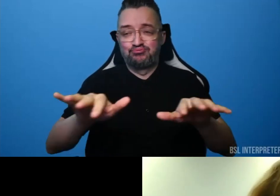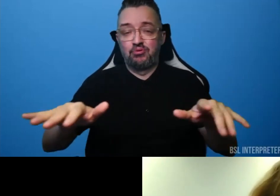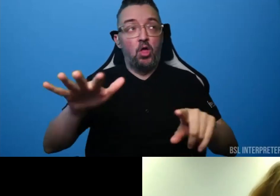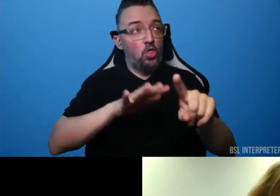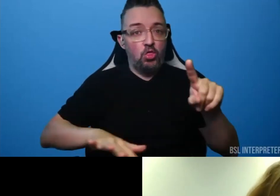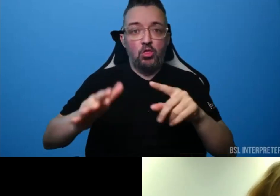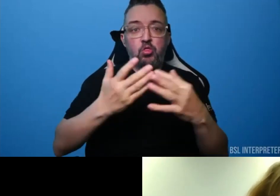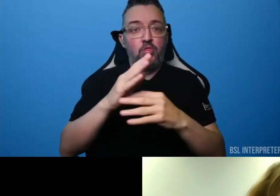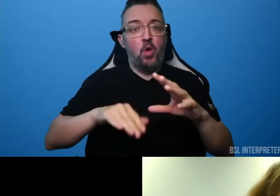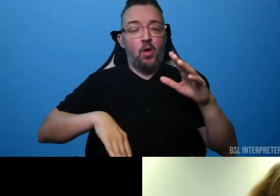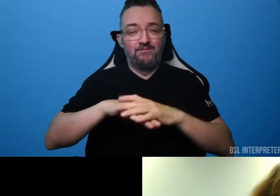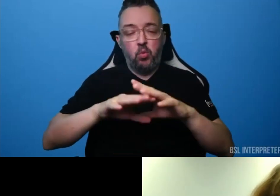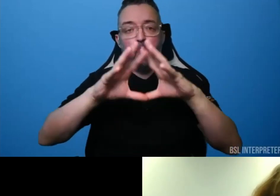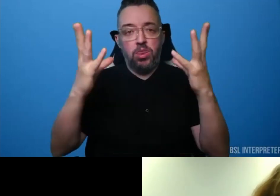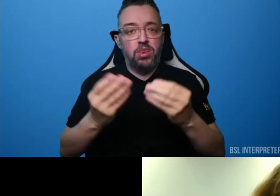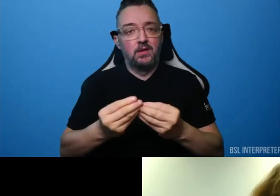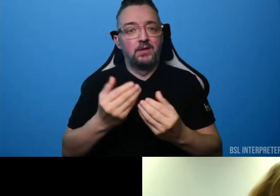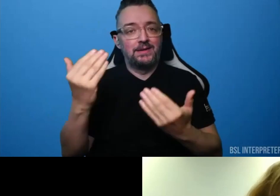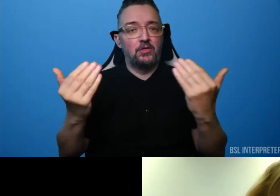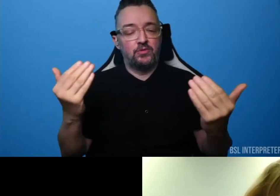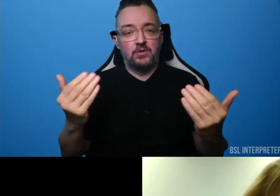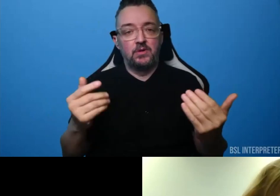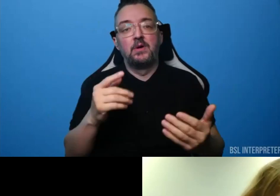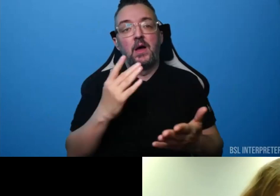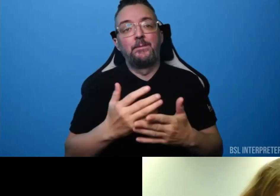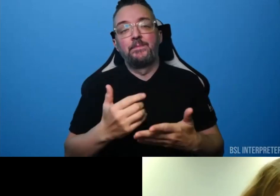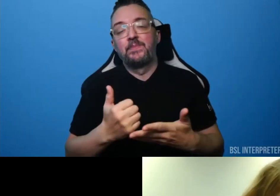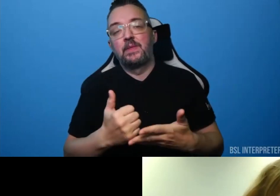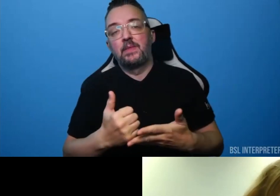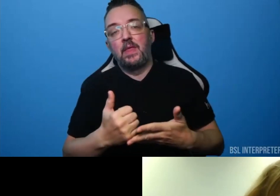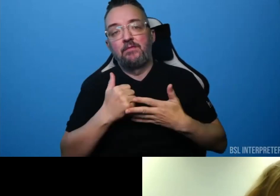And actually it's more helpful to kind of discuss it